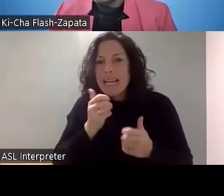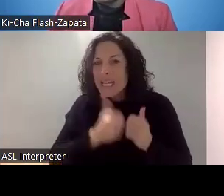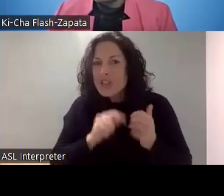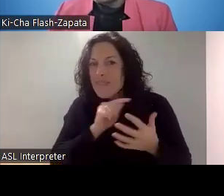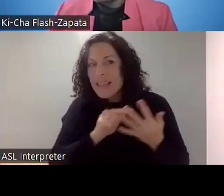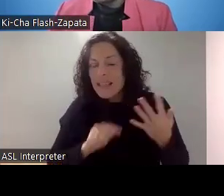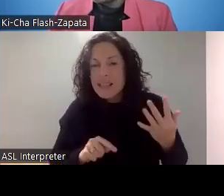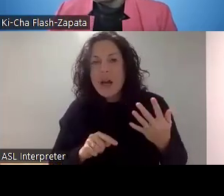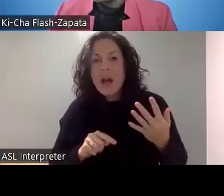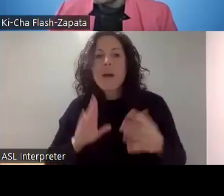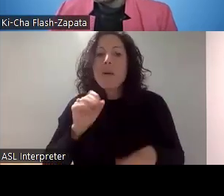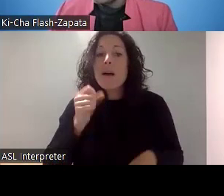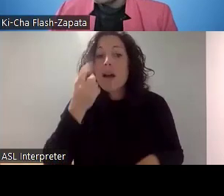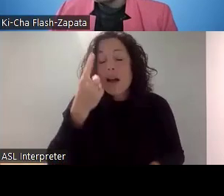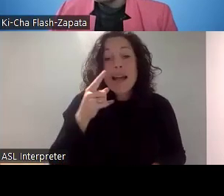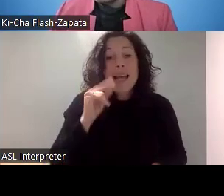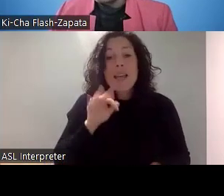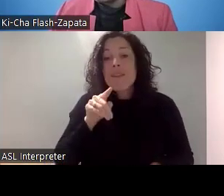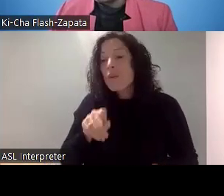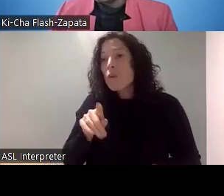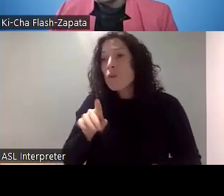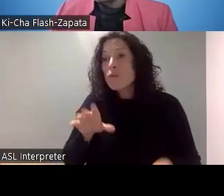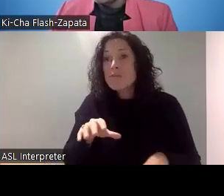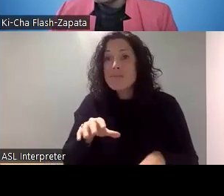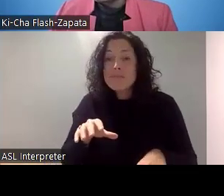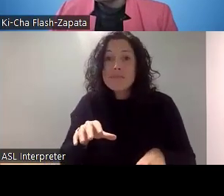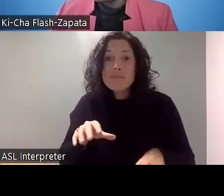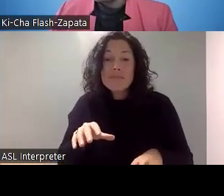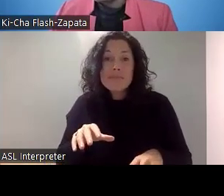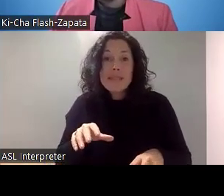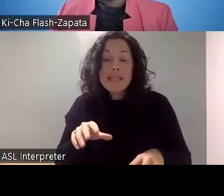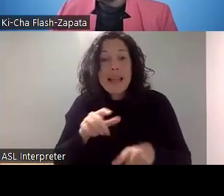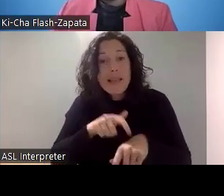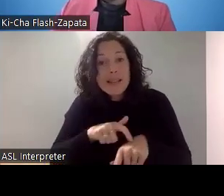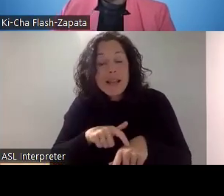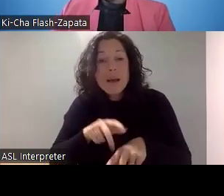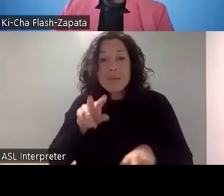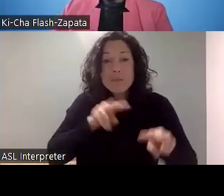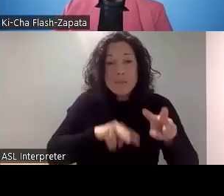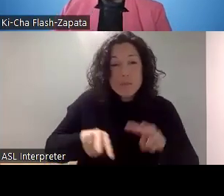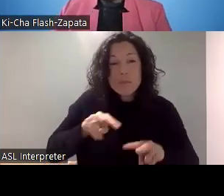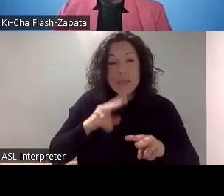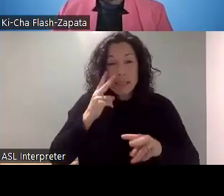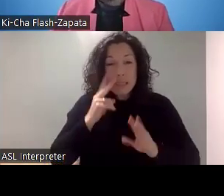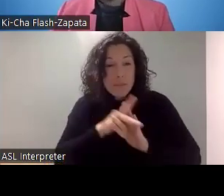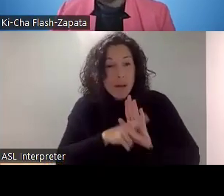but if you were to take the time and look at the Grants Policy Statement and some of these references,